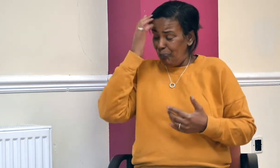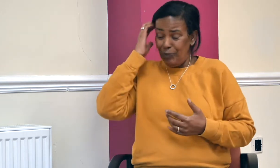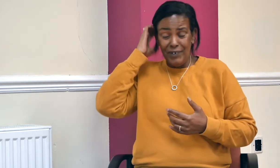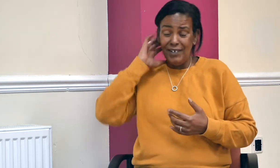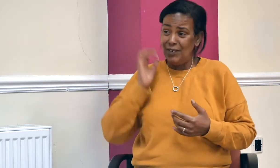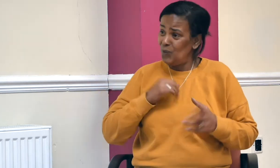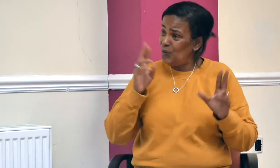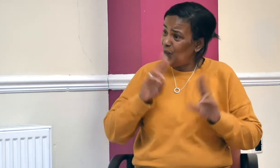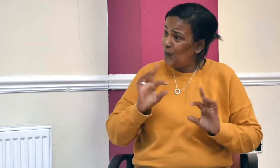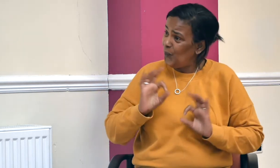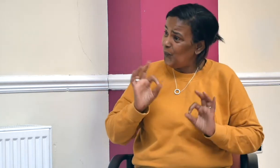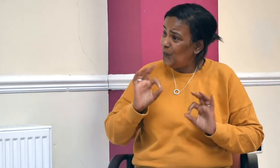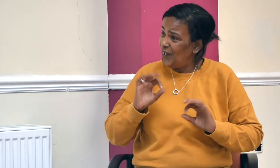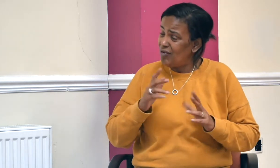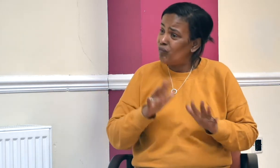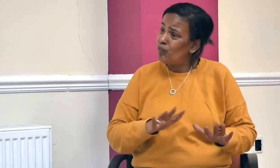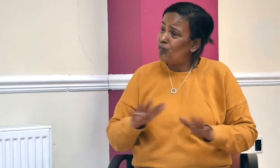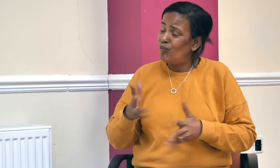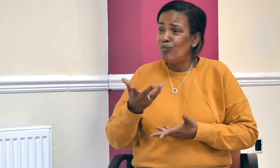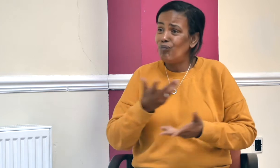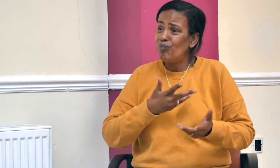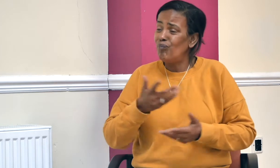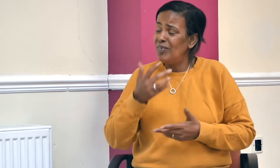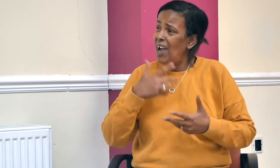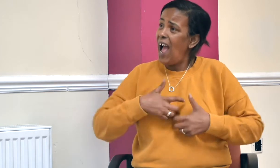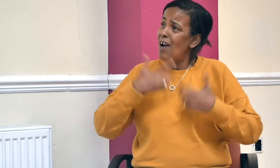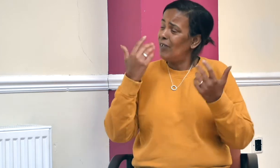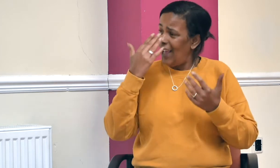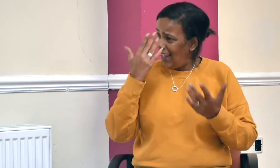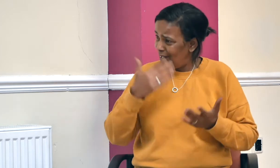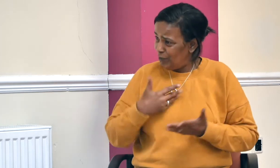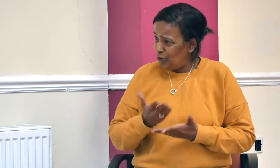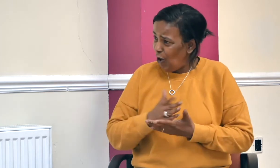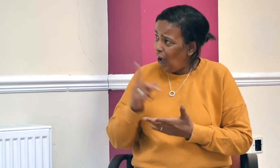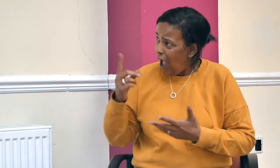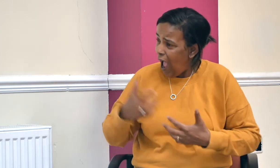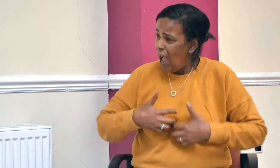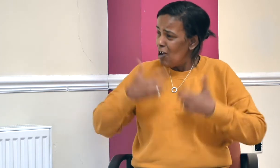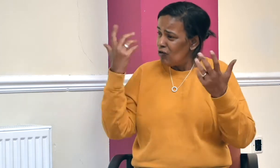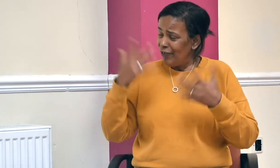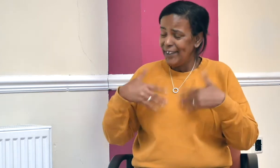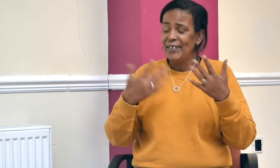There was nothing like that at school where signing occurred at a much calmer, steadier pace. I wasn't sure if they were angry or not!